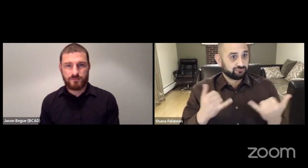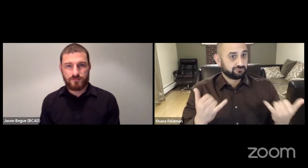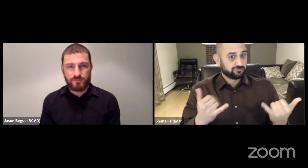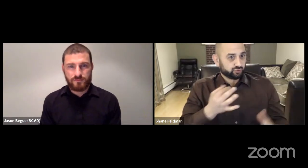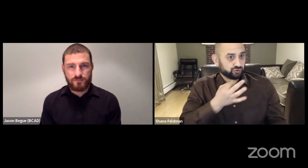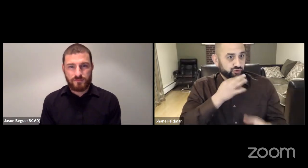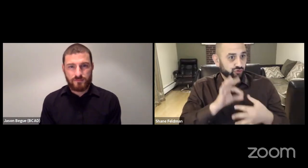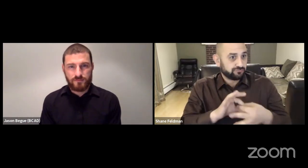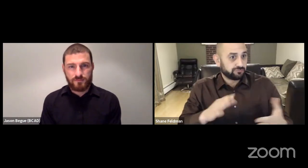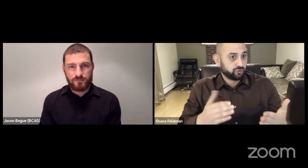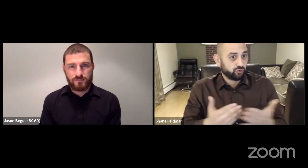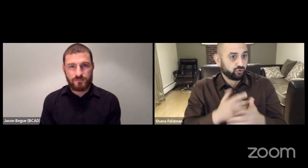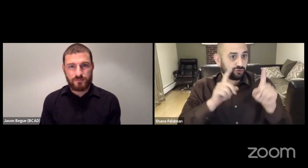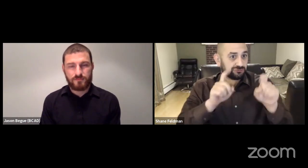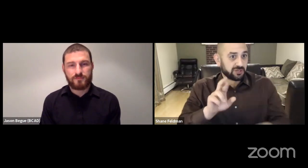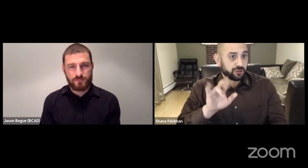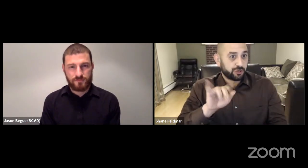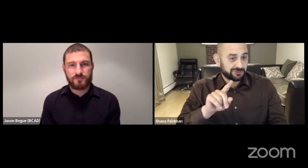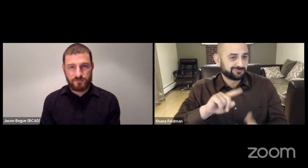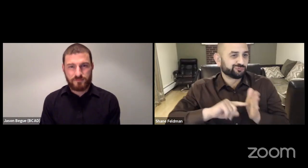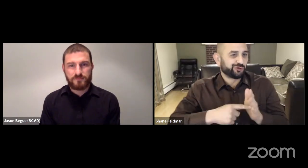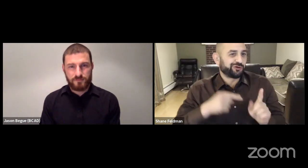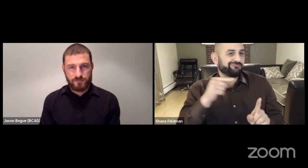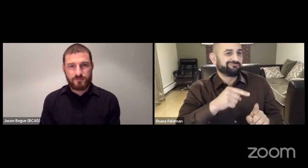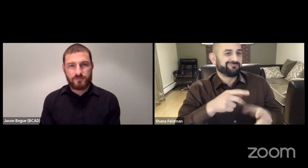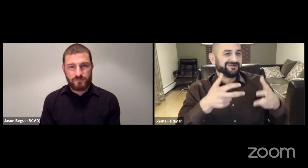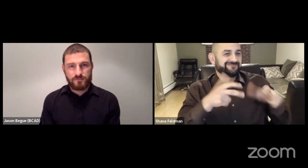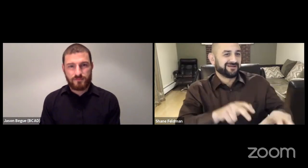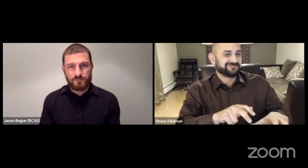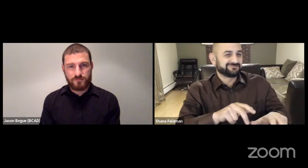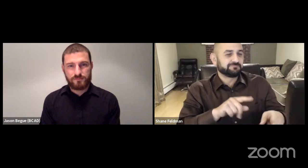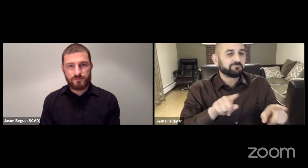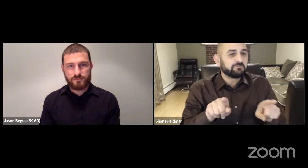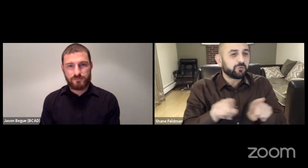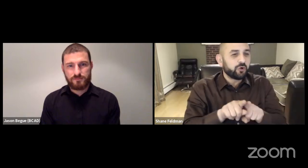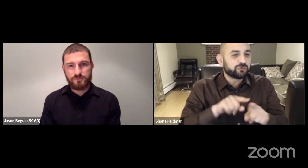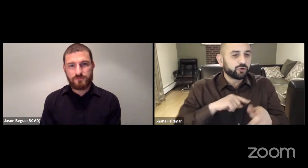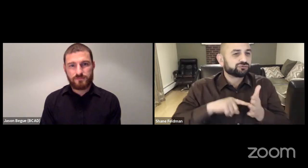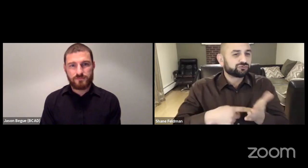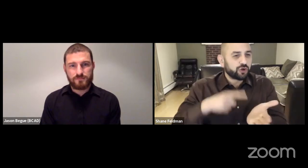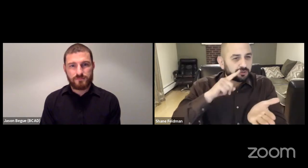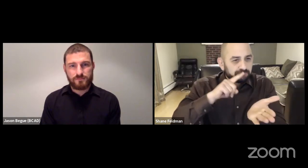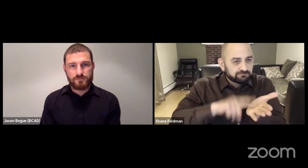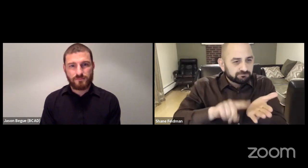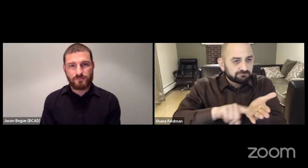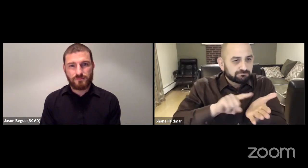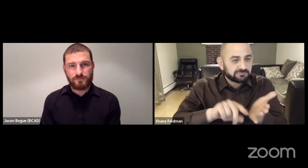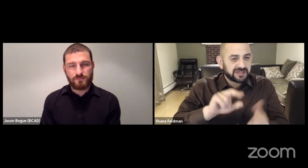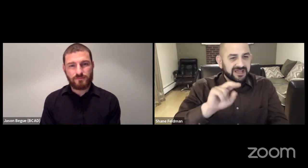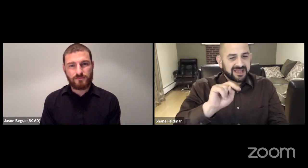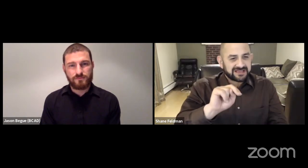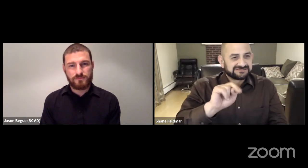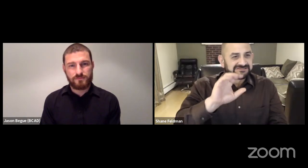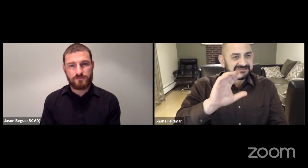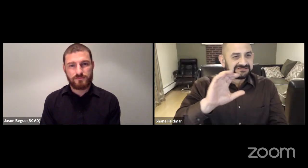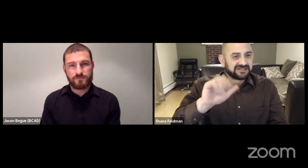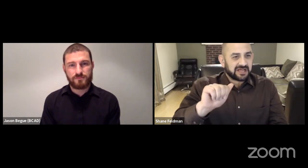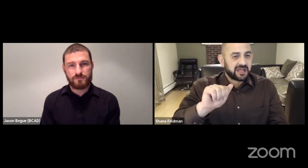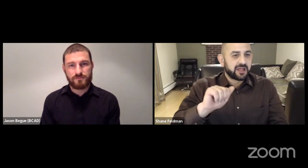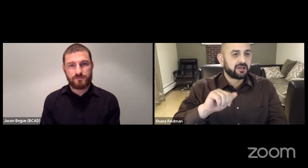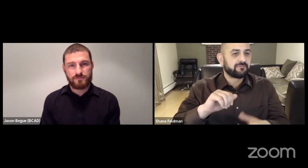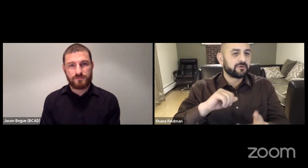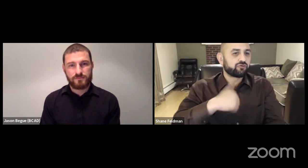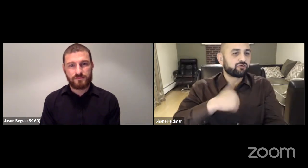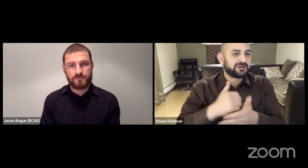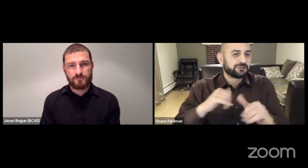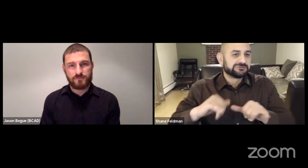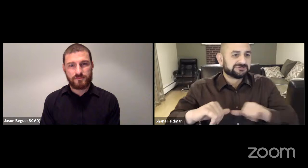of that testing assessment for the interpreters that will soon be released by RID. I also